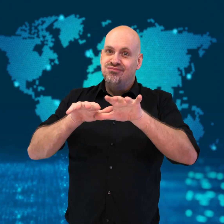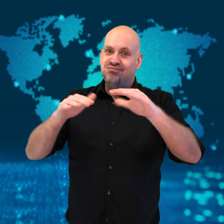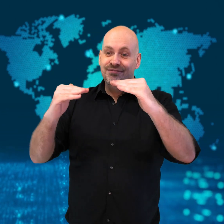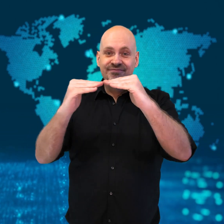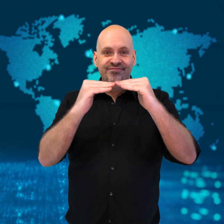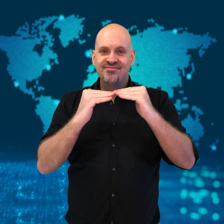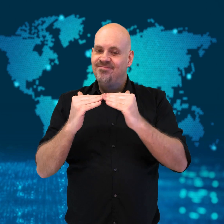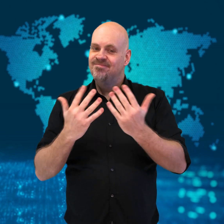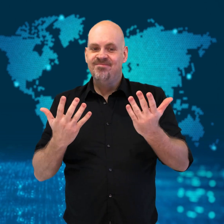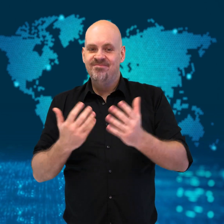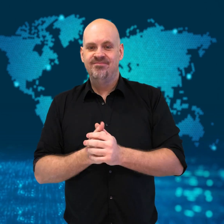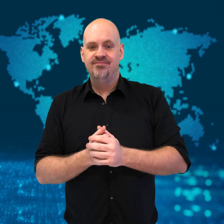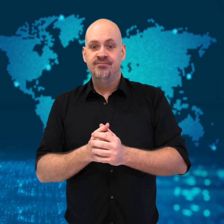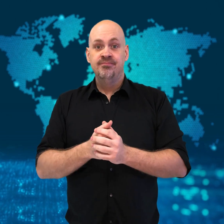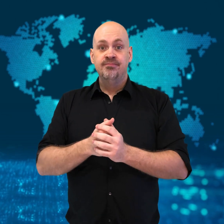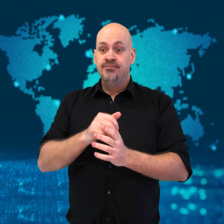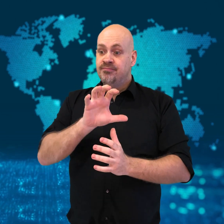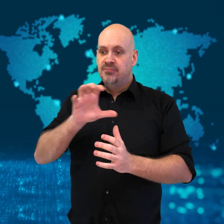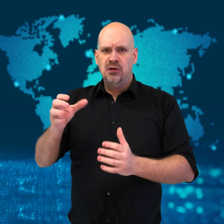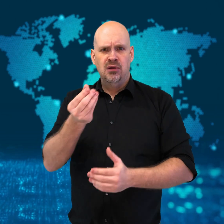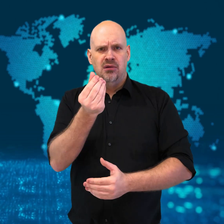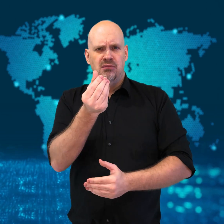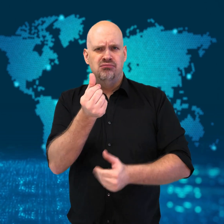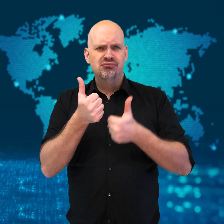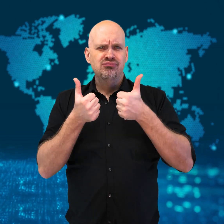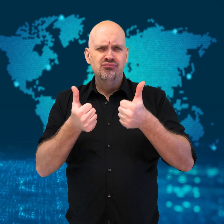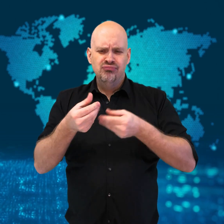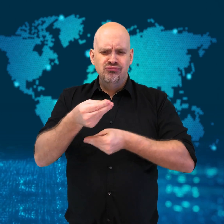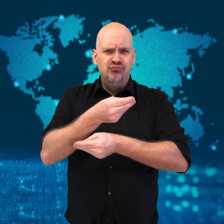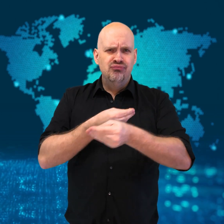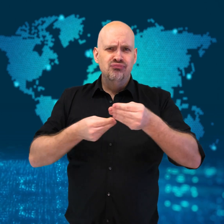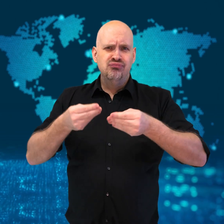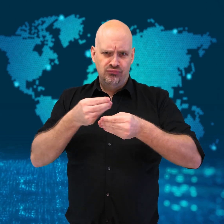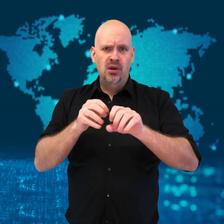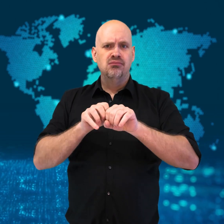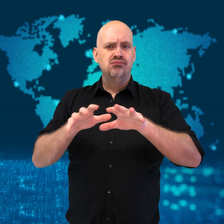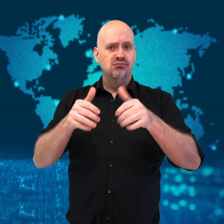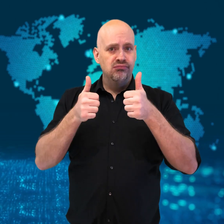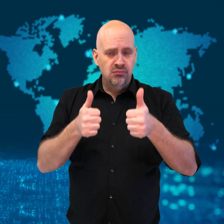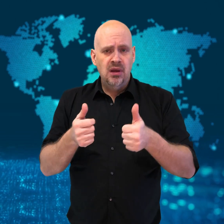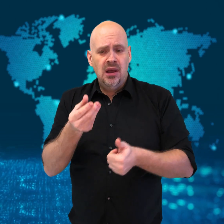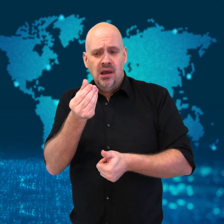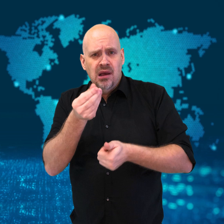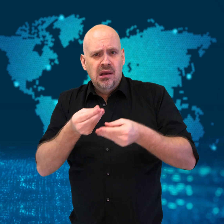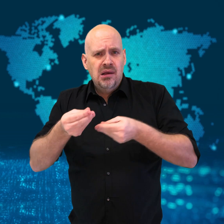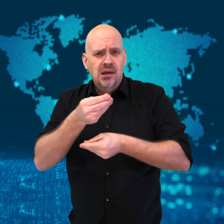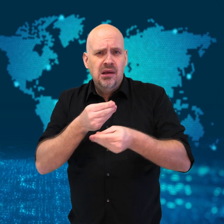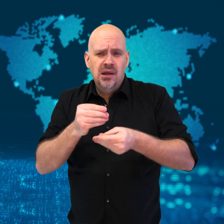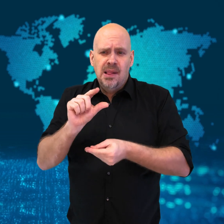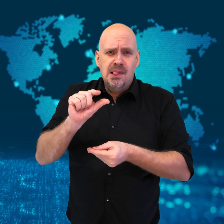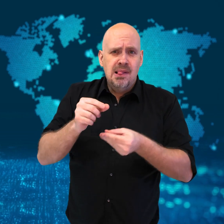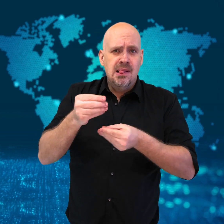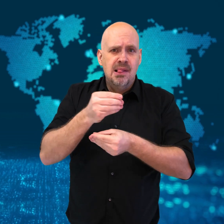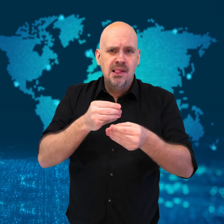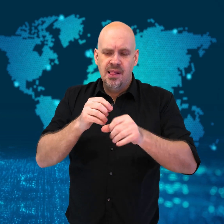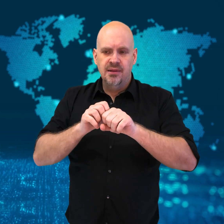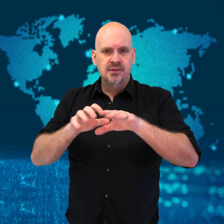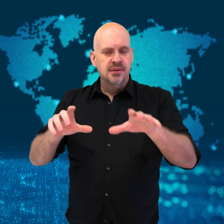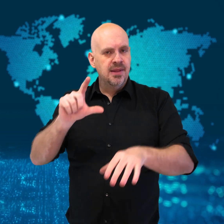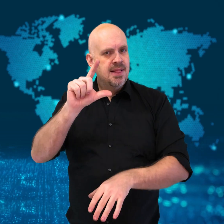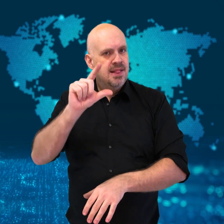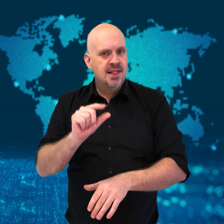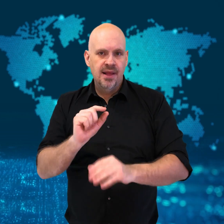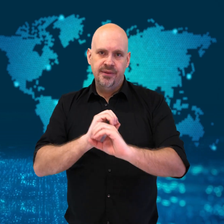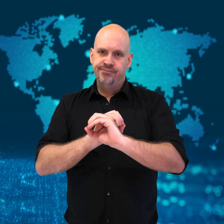One of the highest vaccination rates in the world is in the United